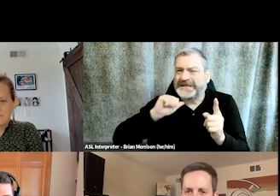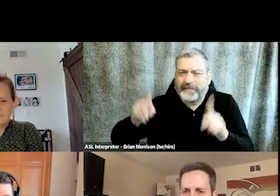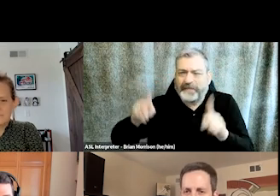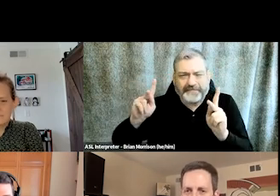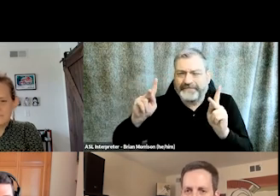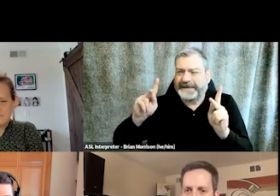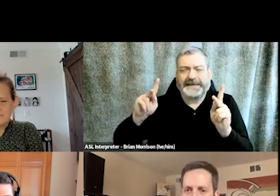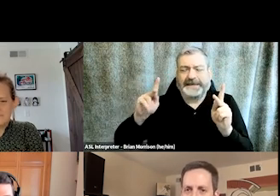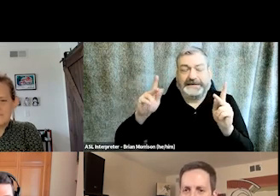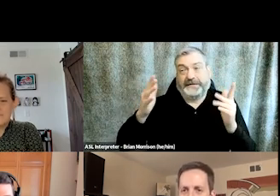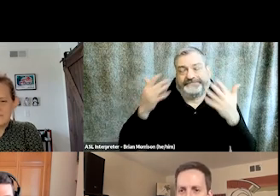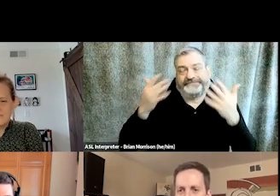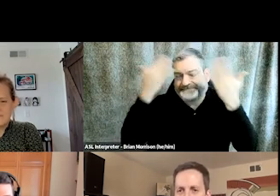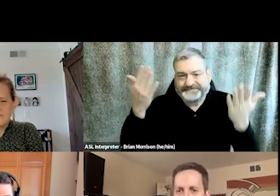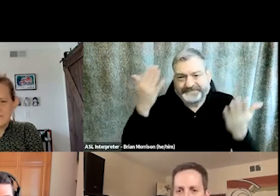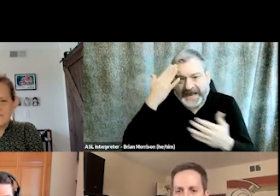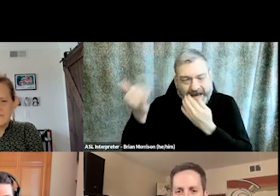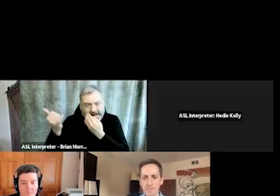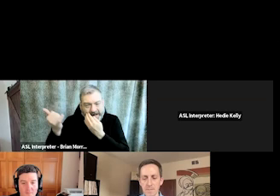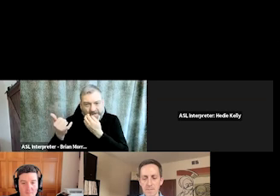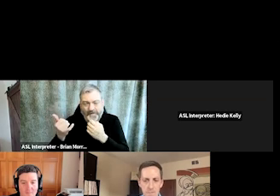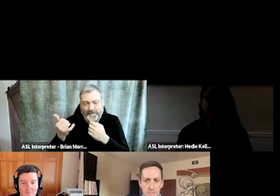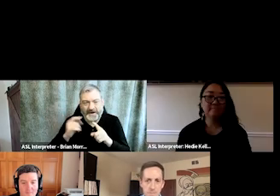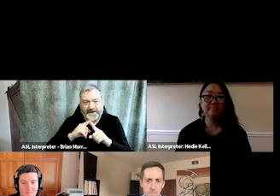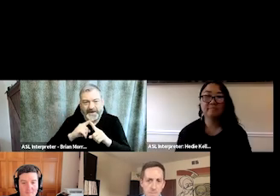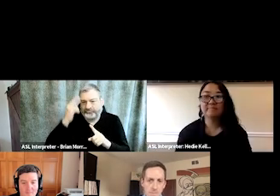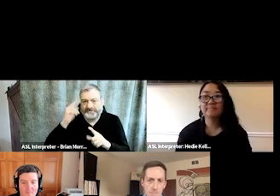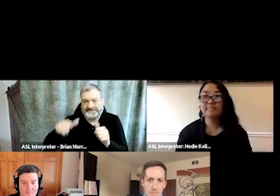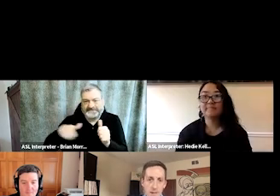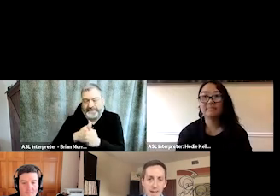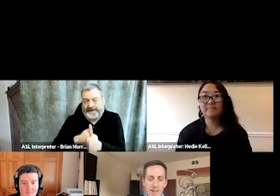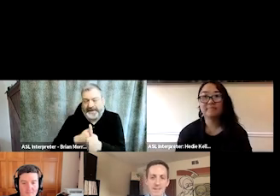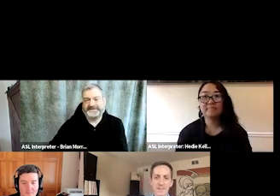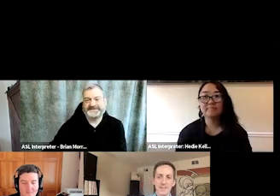I'm not really sure what the reason behind that. Can I speak? Hi. This is Julian.